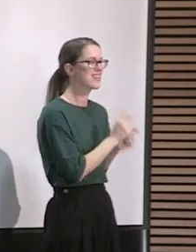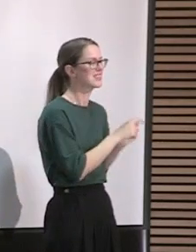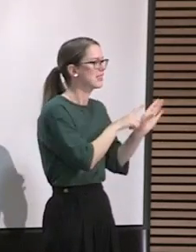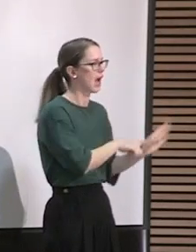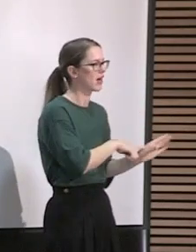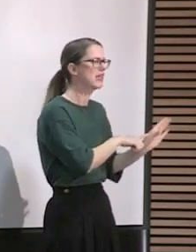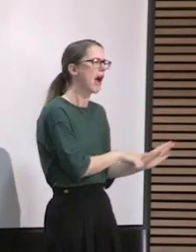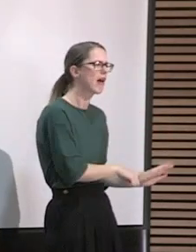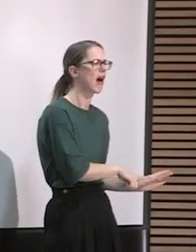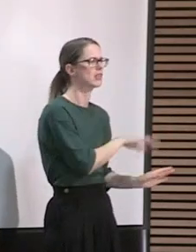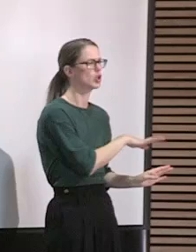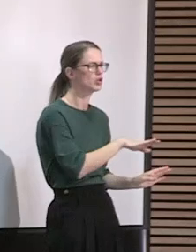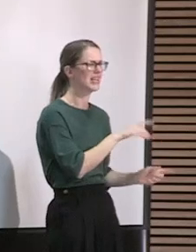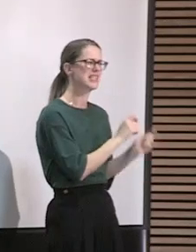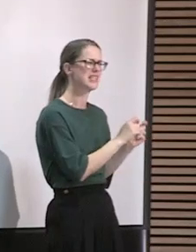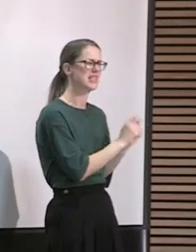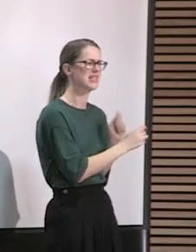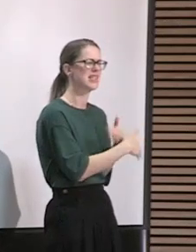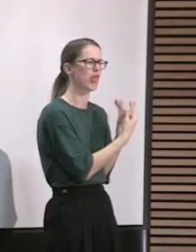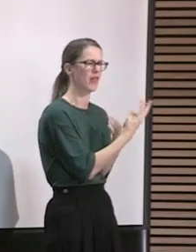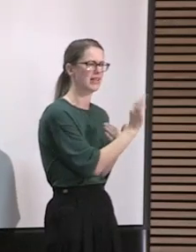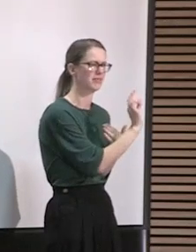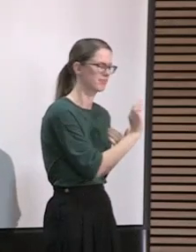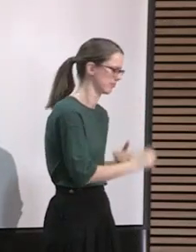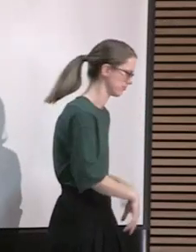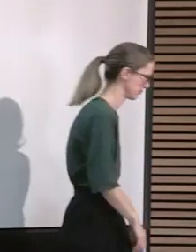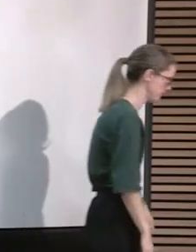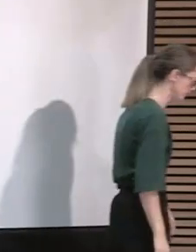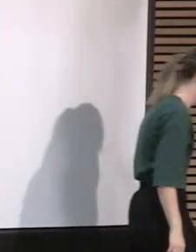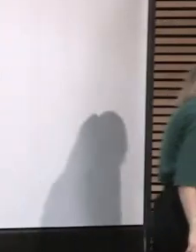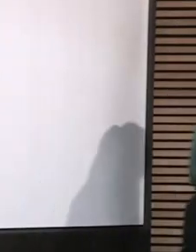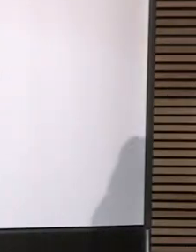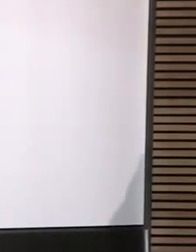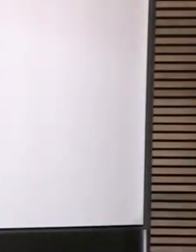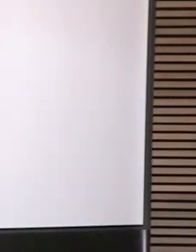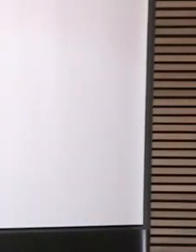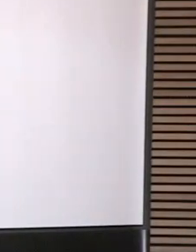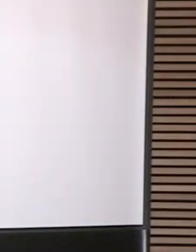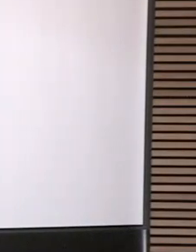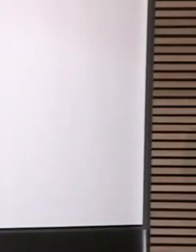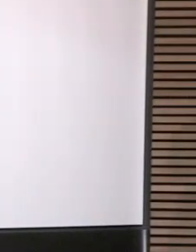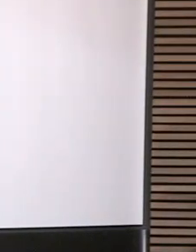example, they would be tested then. But we do not routinely test very young children at